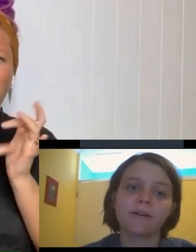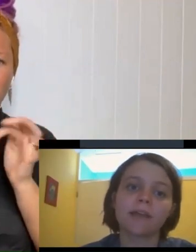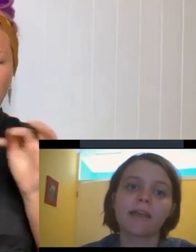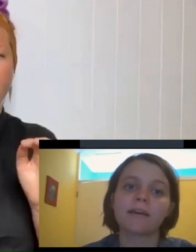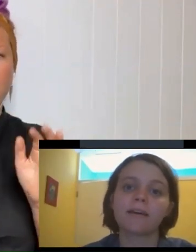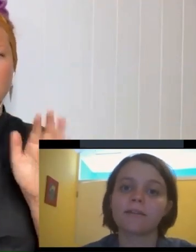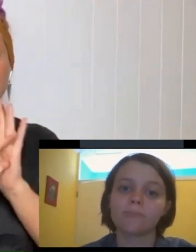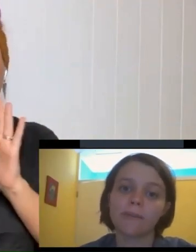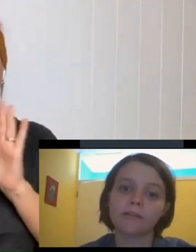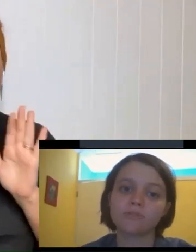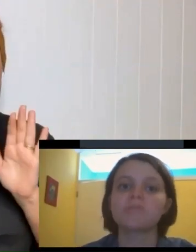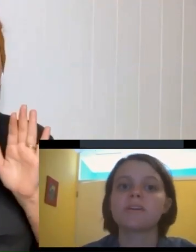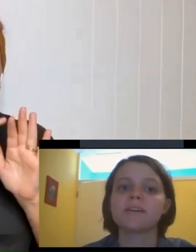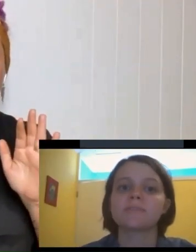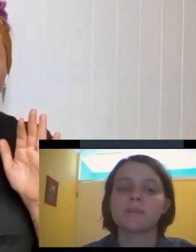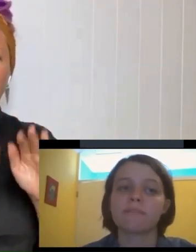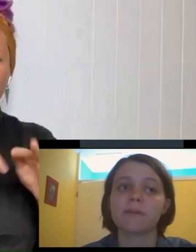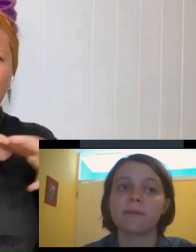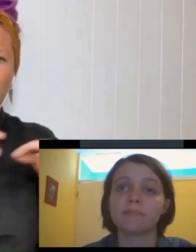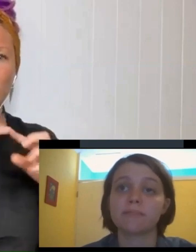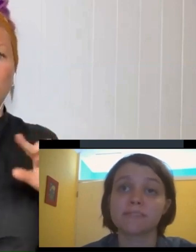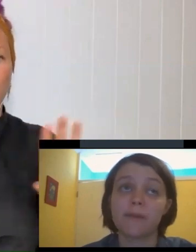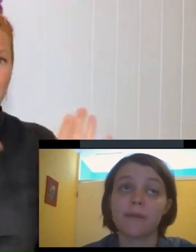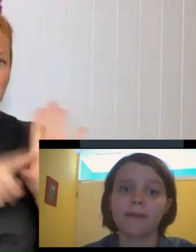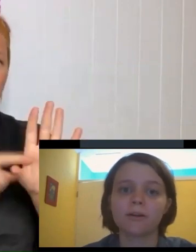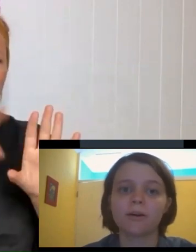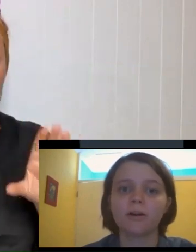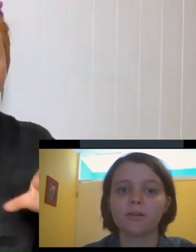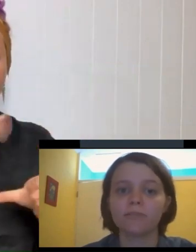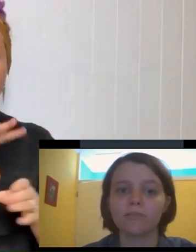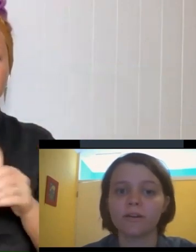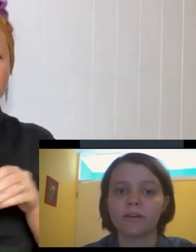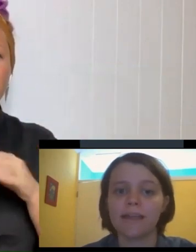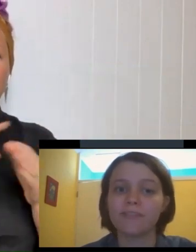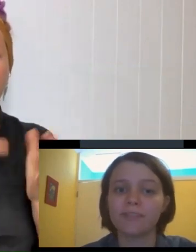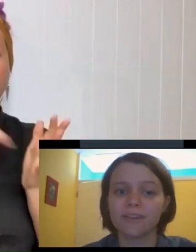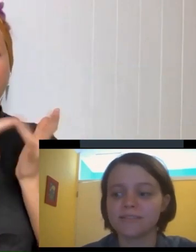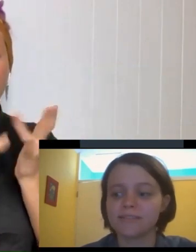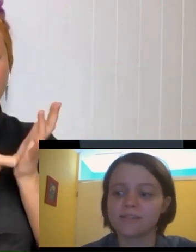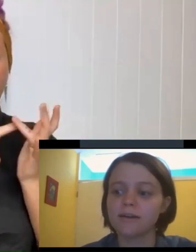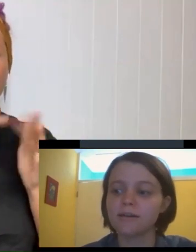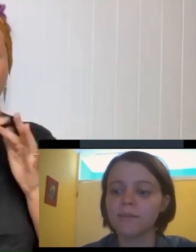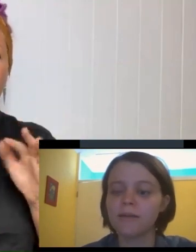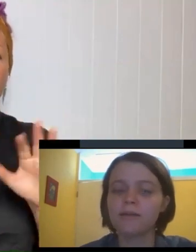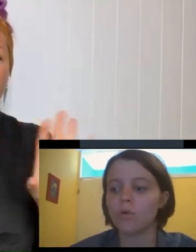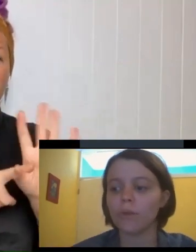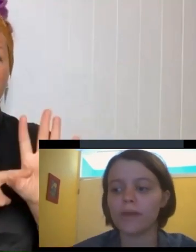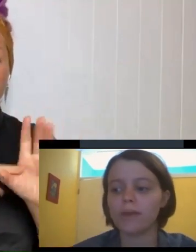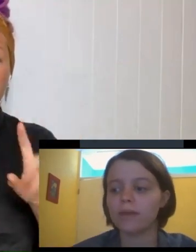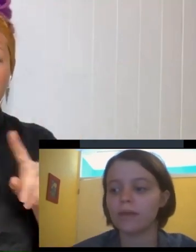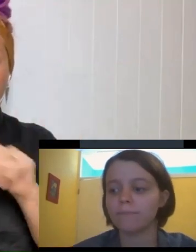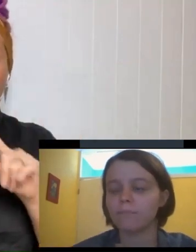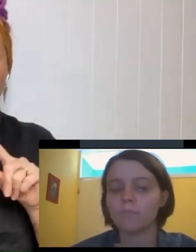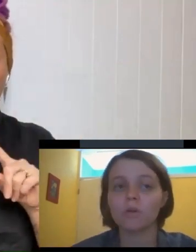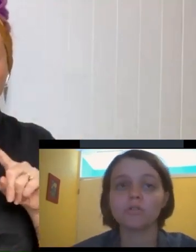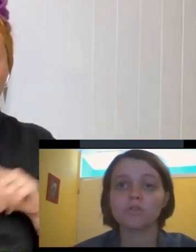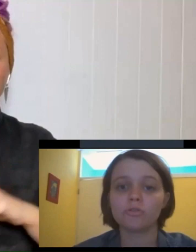Corrugated Iron for about two years, but I've been participating at Corro' for 11 years this year. We do